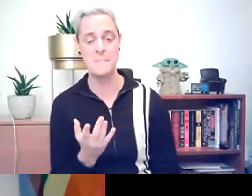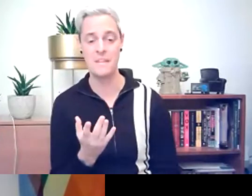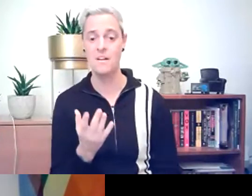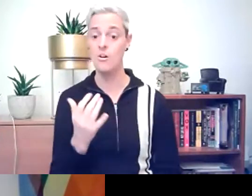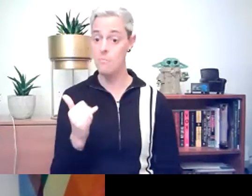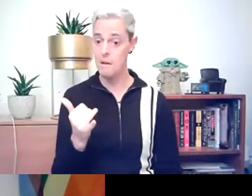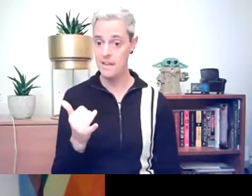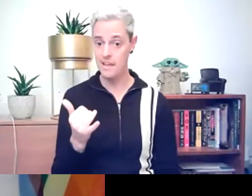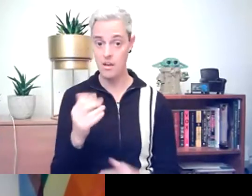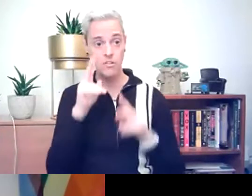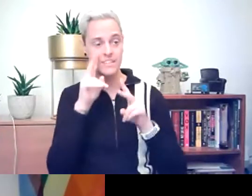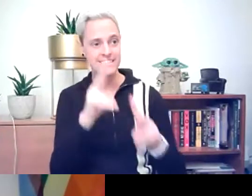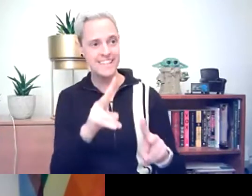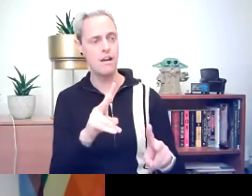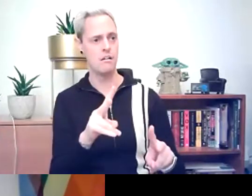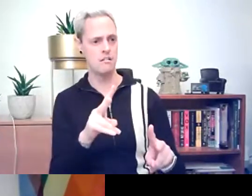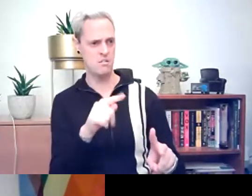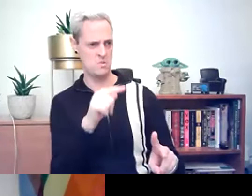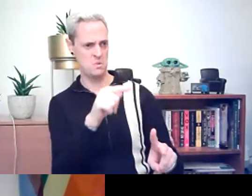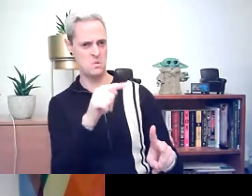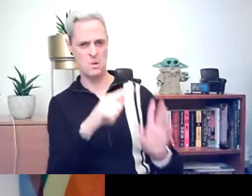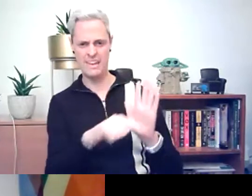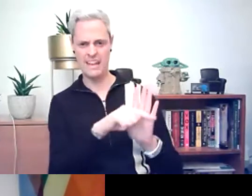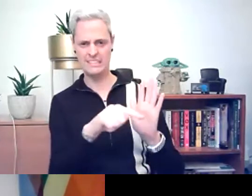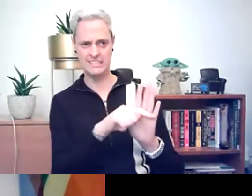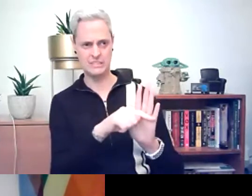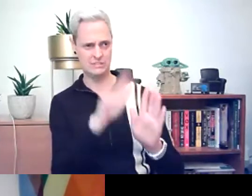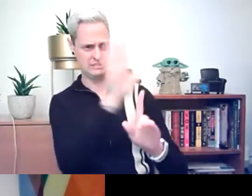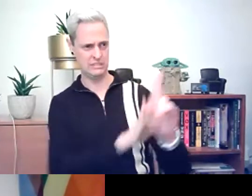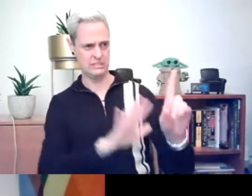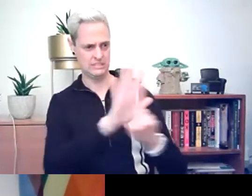as well so trans mental health, and the study that was quite groundbreaking well